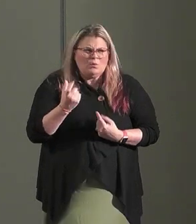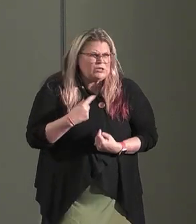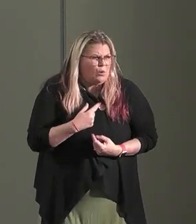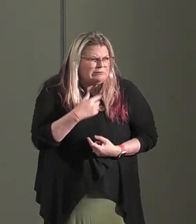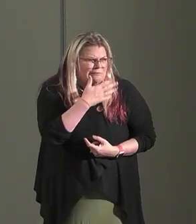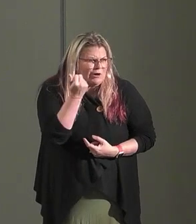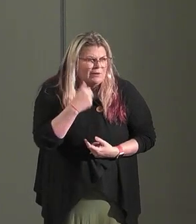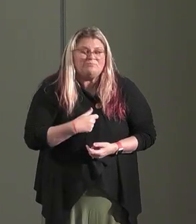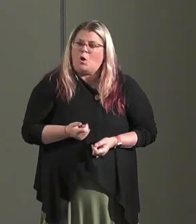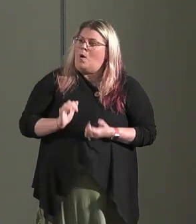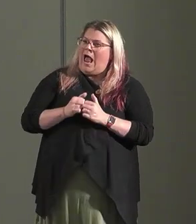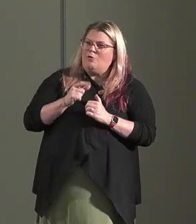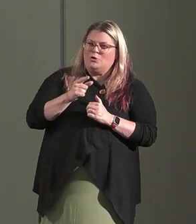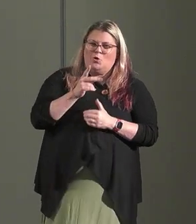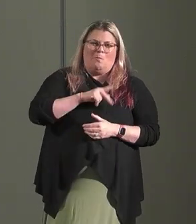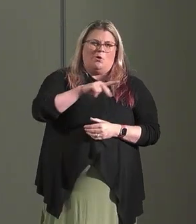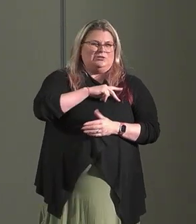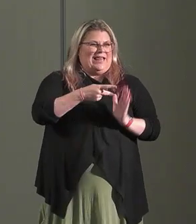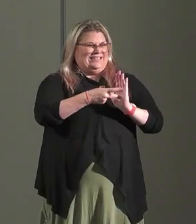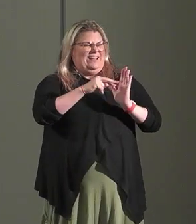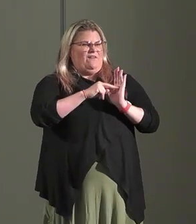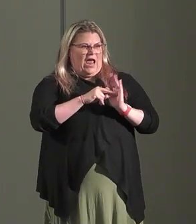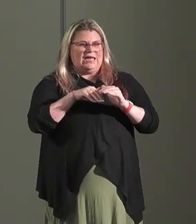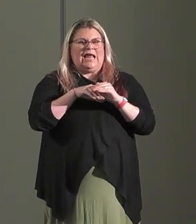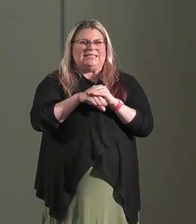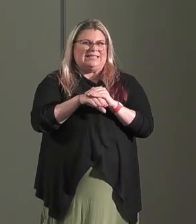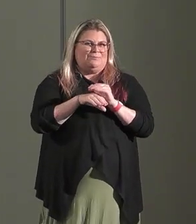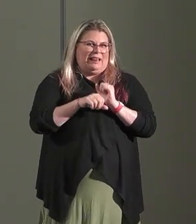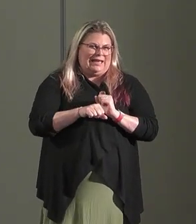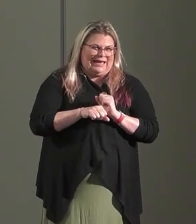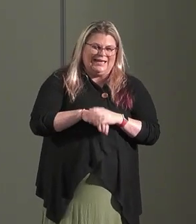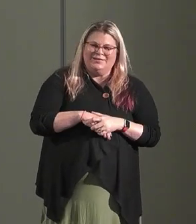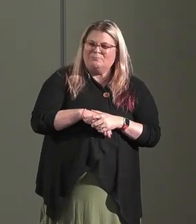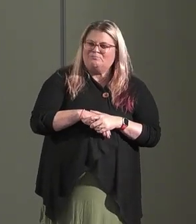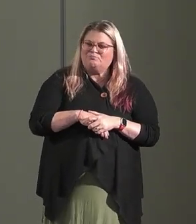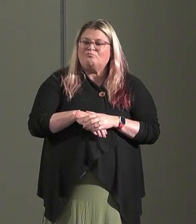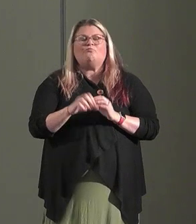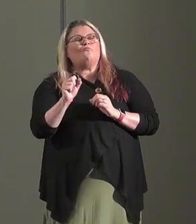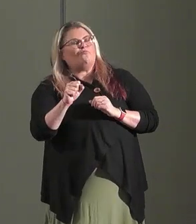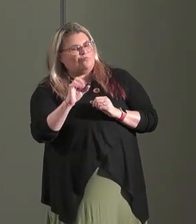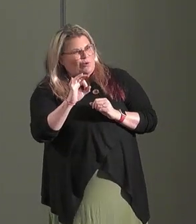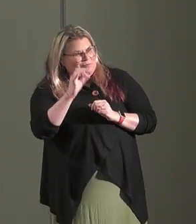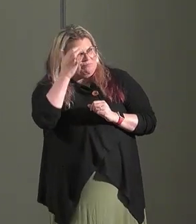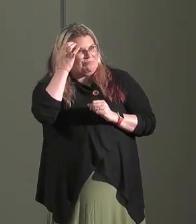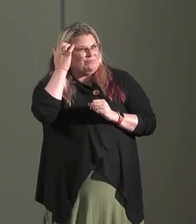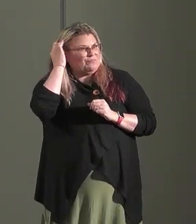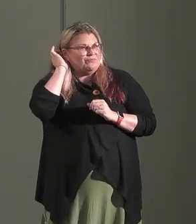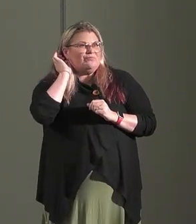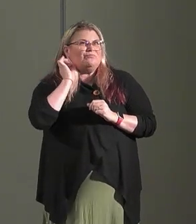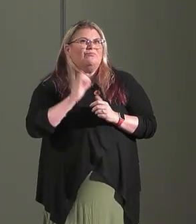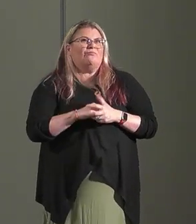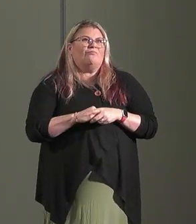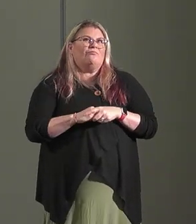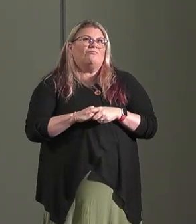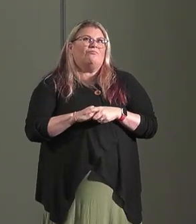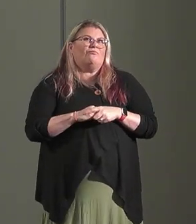How do you define accessibility? >> ALAN: Yeah. So, you know, it is -- it is -- you